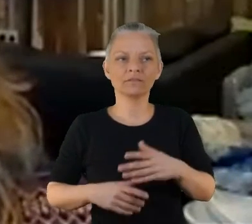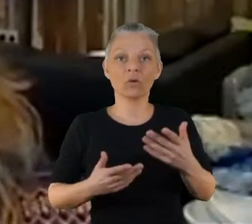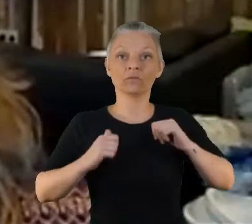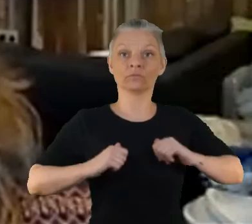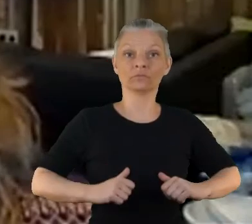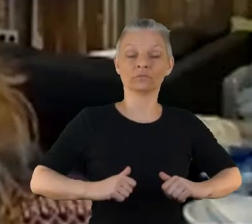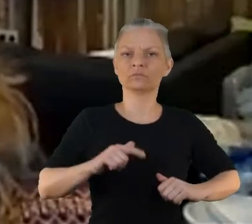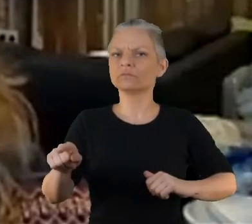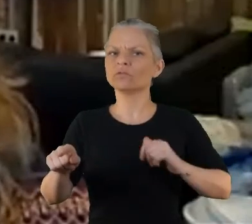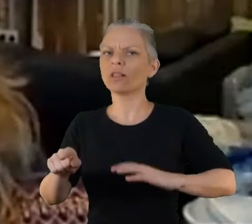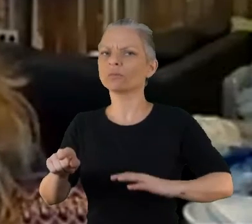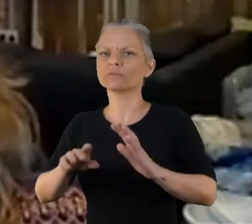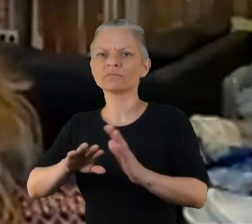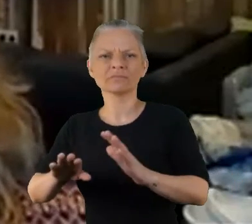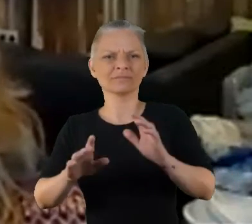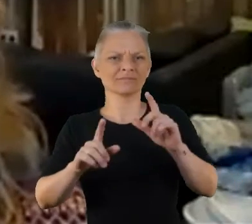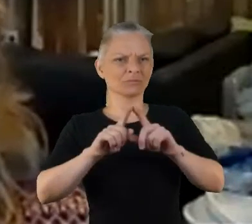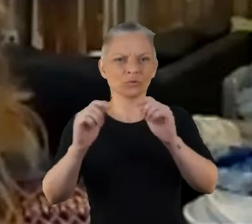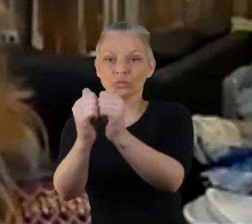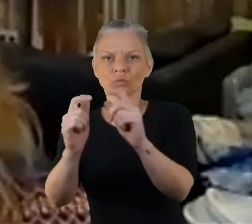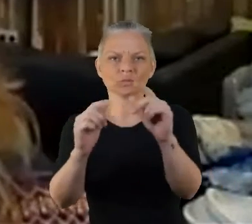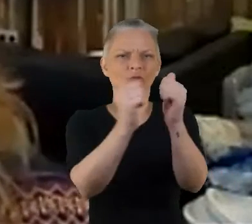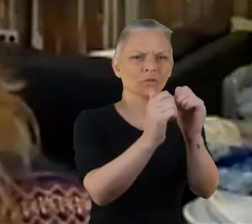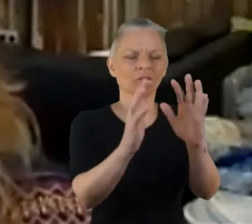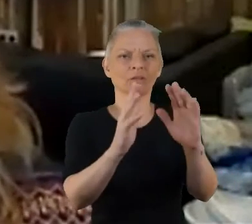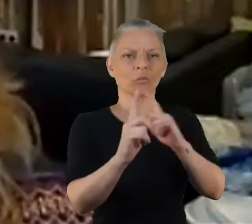other people and not necessarily themselves. Or suits themselves and not necessarily other people.